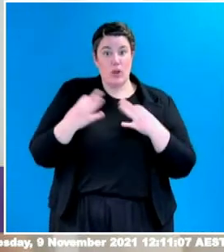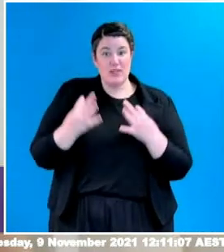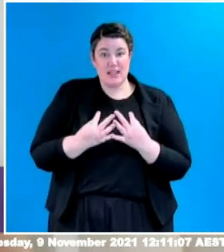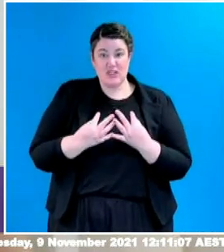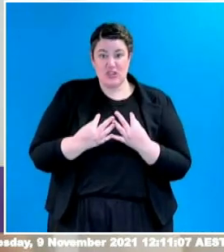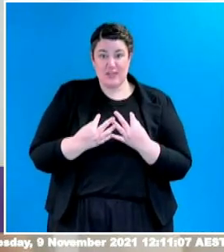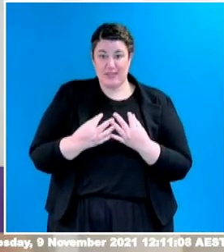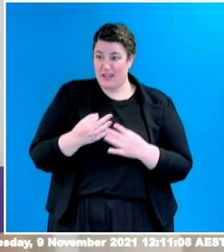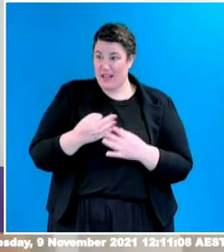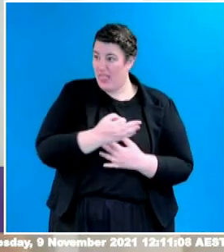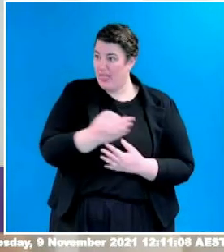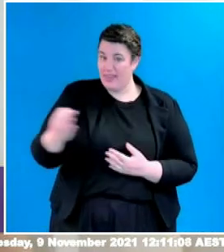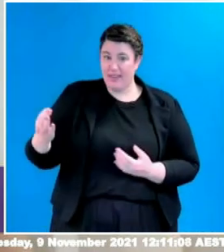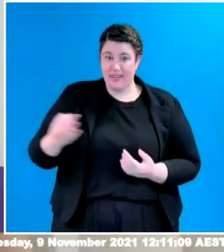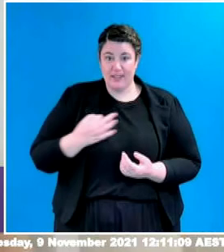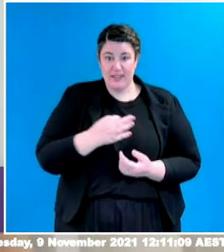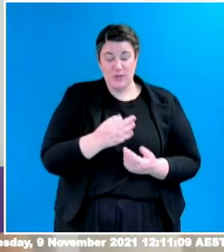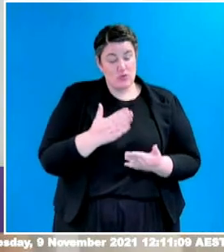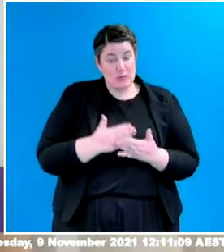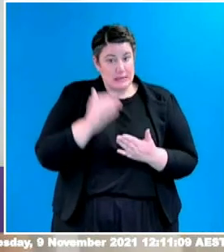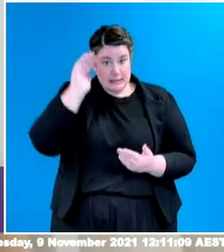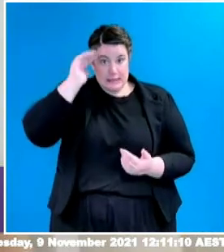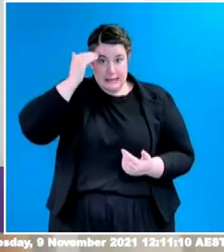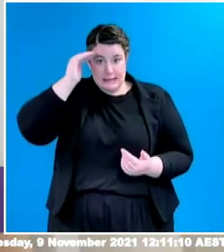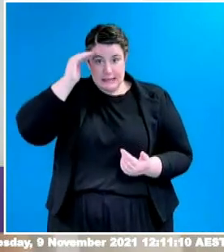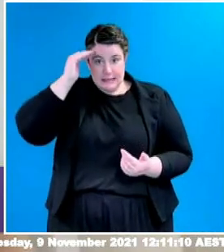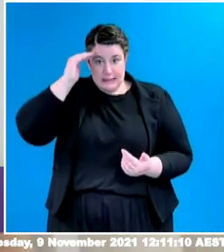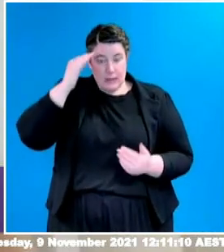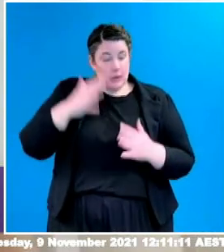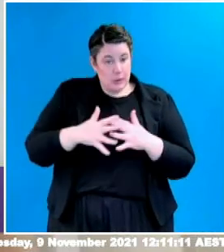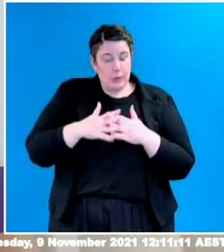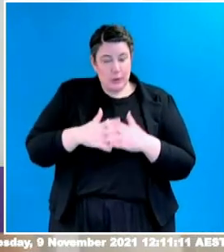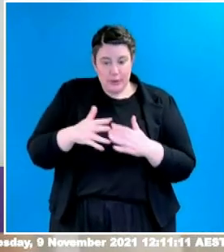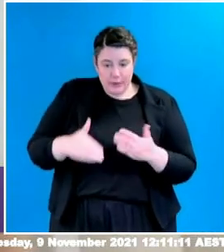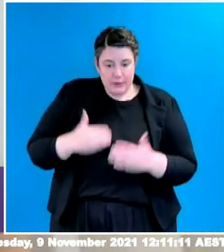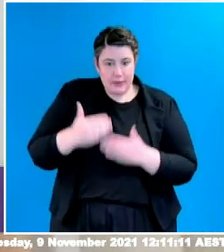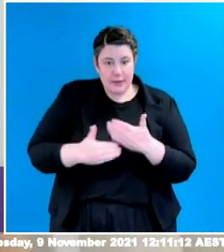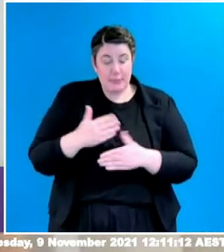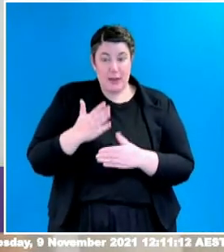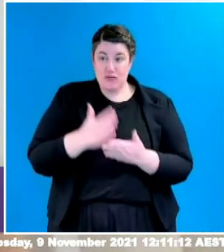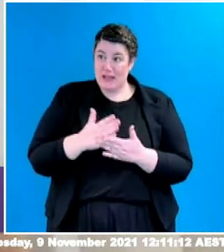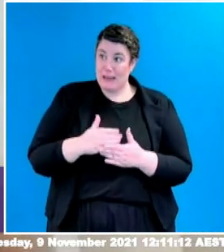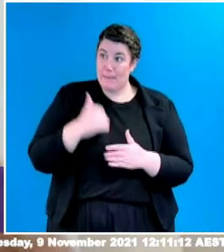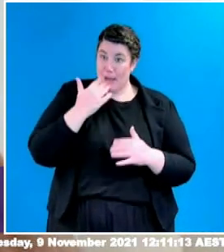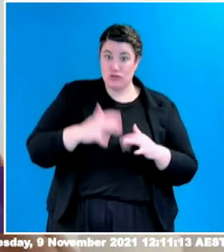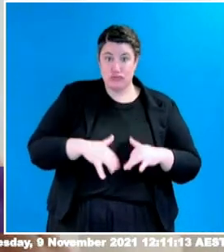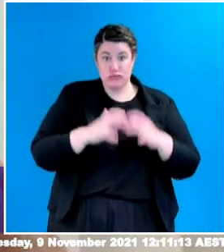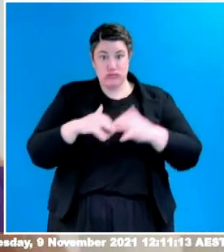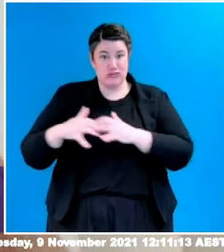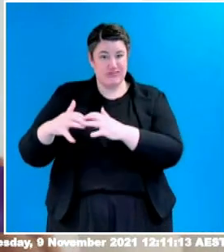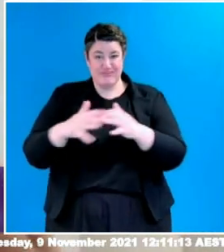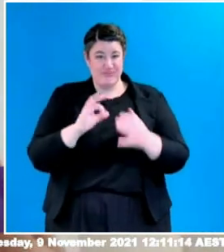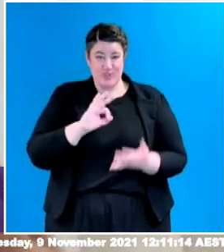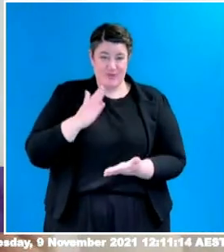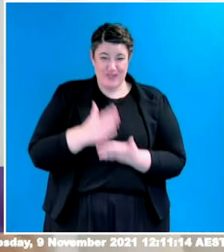So it has been a long road and very little work has been done. We are seeing the consequences of that.